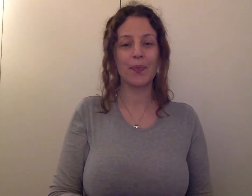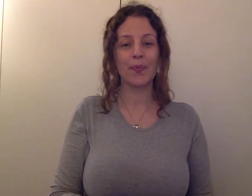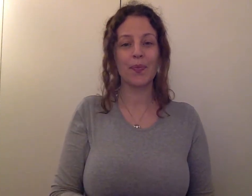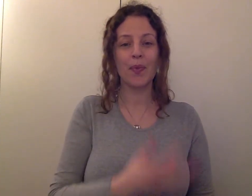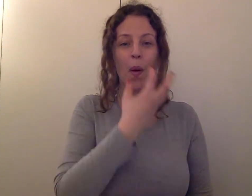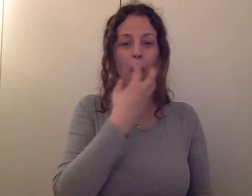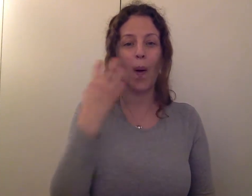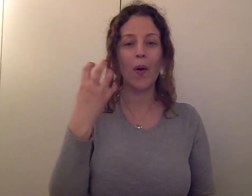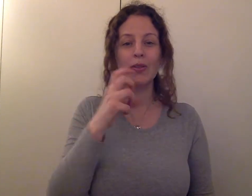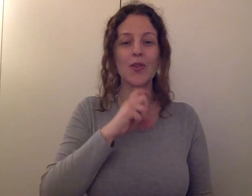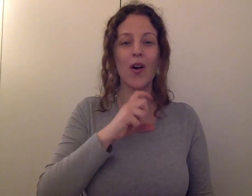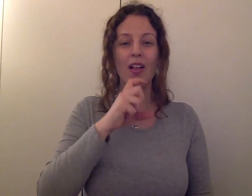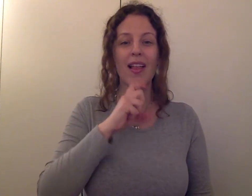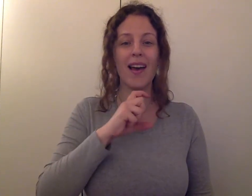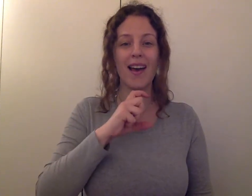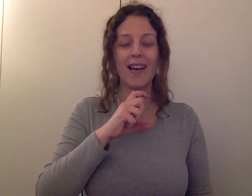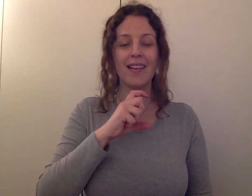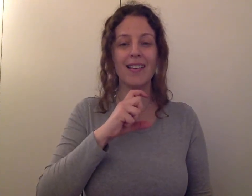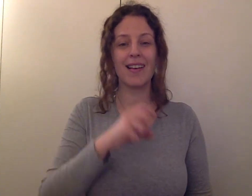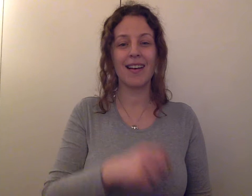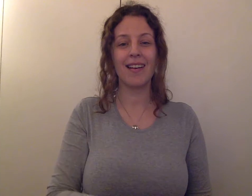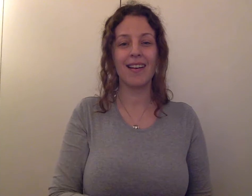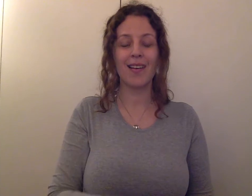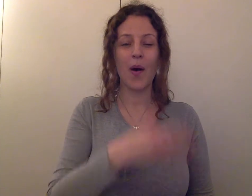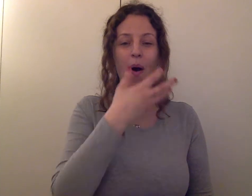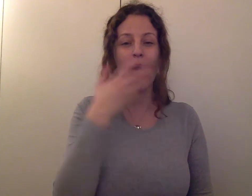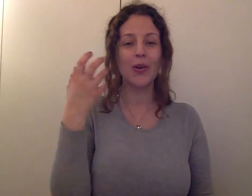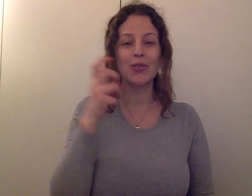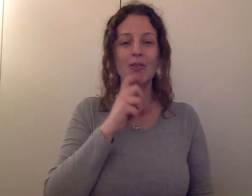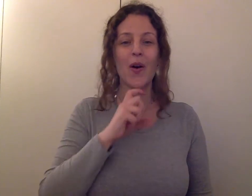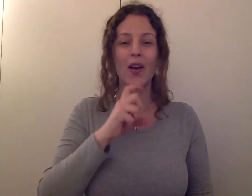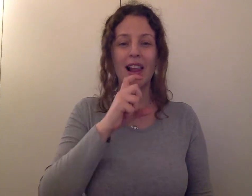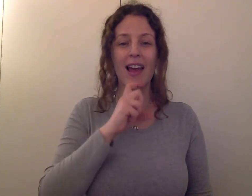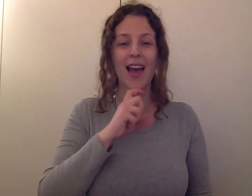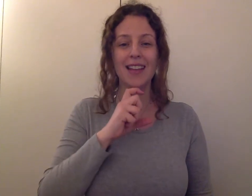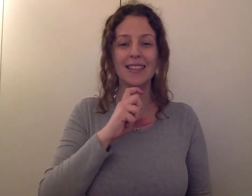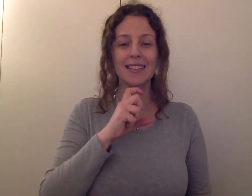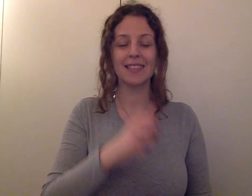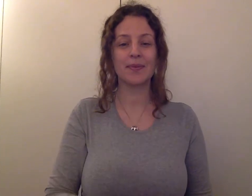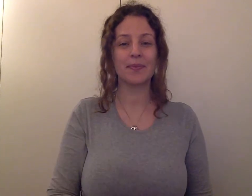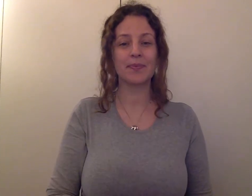HOT CHOCOLATE